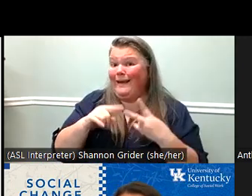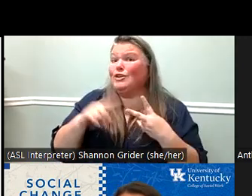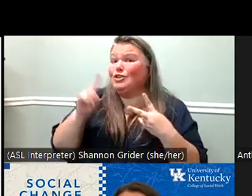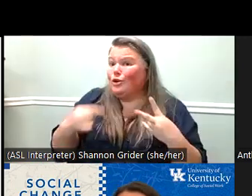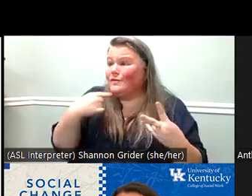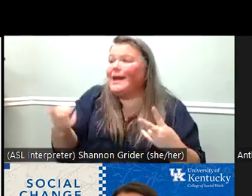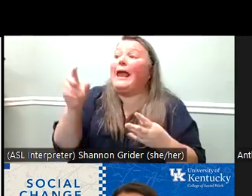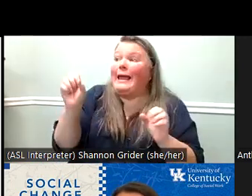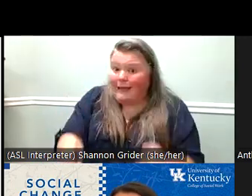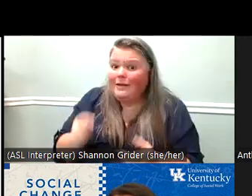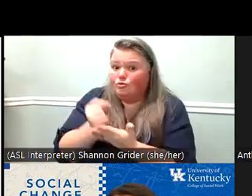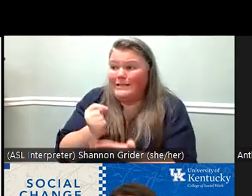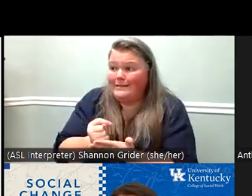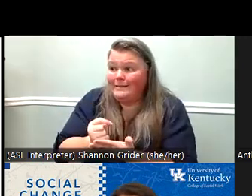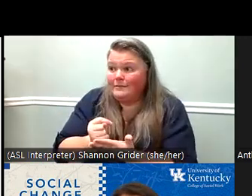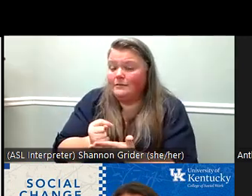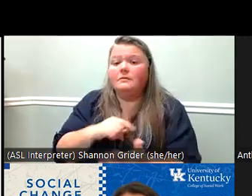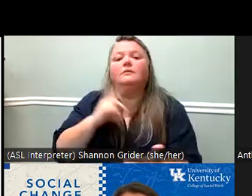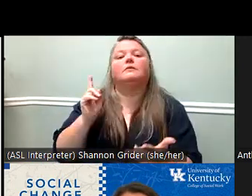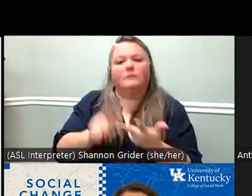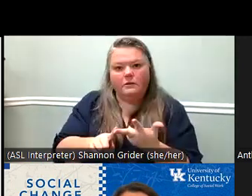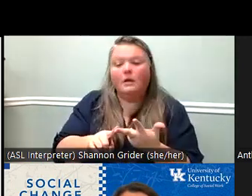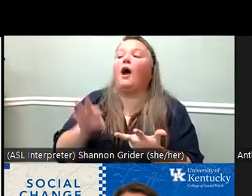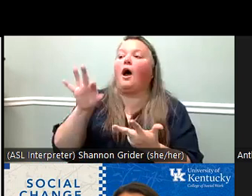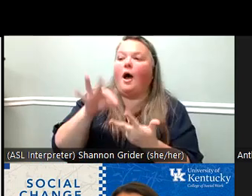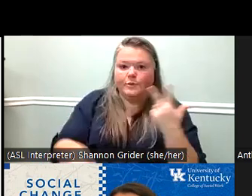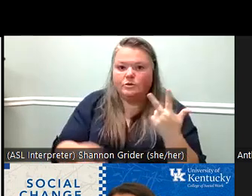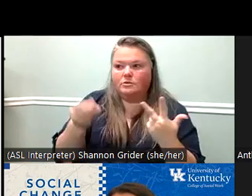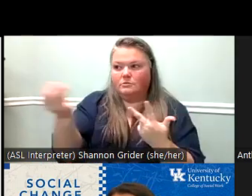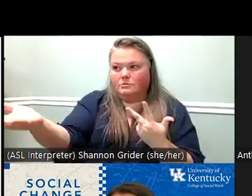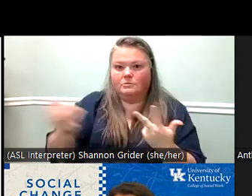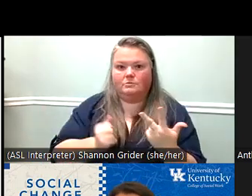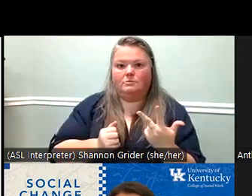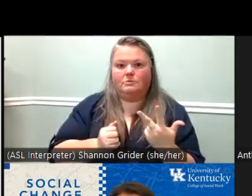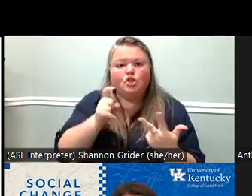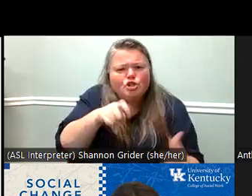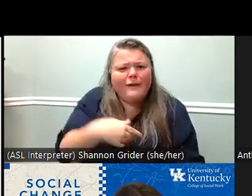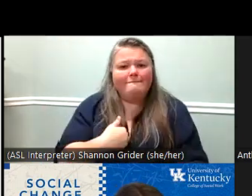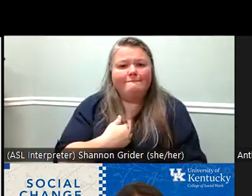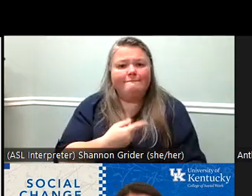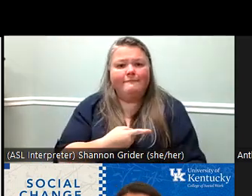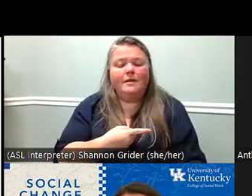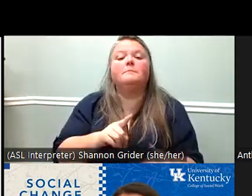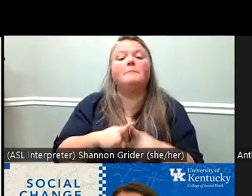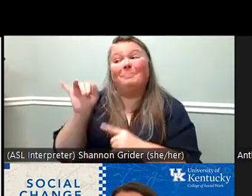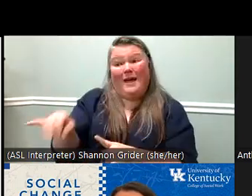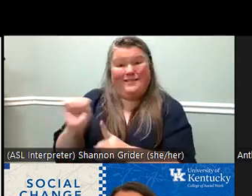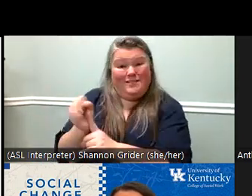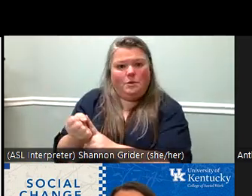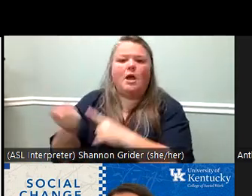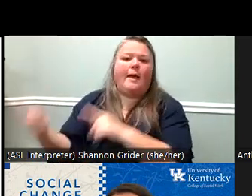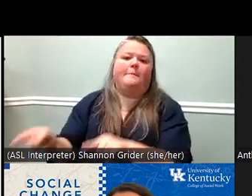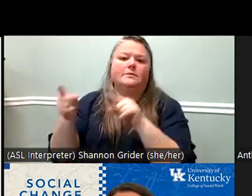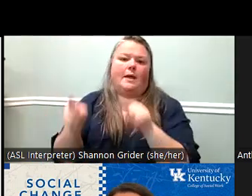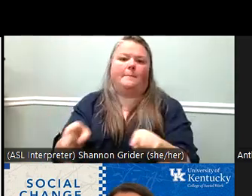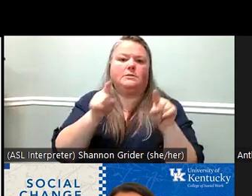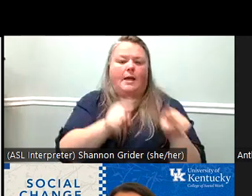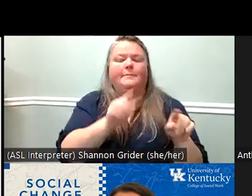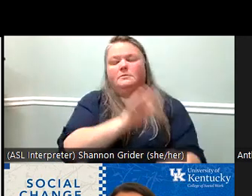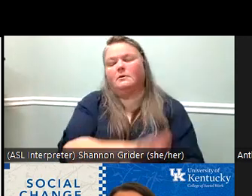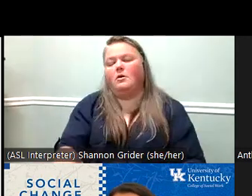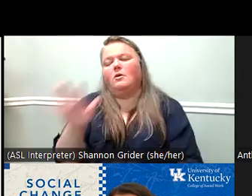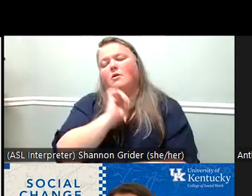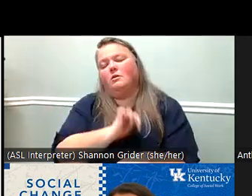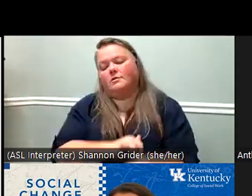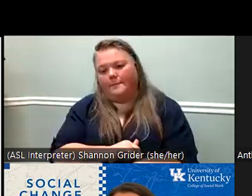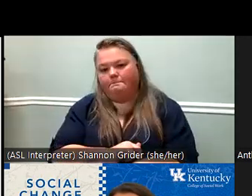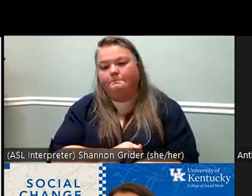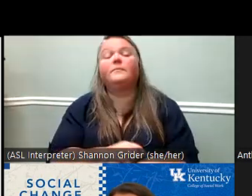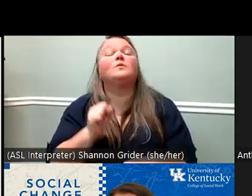THERE ARE MULTIPLE TREATMENT OPTIONS AVAILABLE FOR INDIVIDUALS WHO HAVE ANXIETY DISORDERS. HE DIDN'T KNOW. SO THAT PROVIDER HAD TOLD HIM YOU HAVE ANXIETY AND IT'S